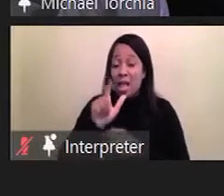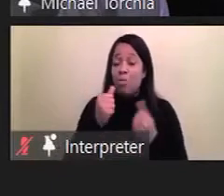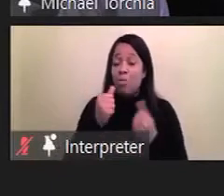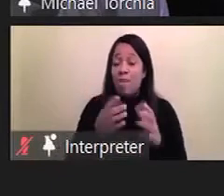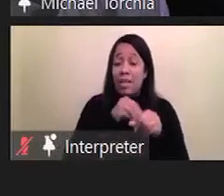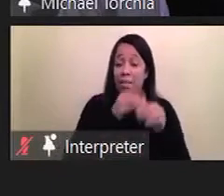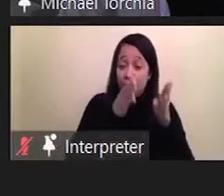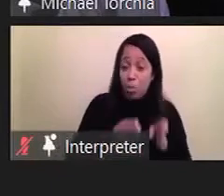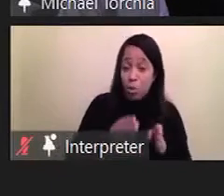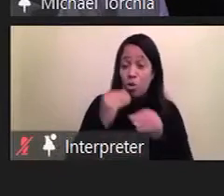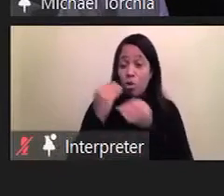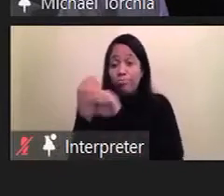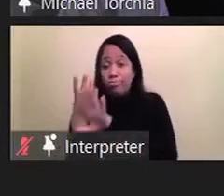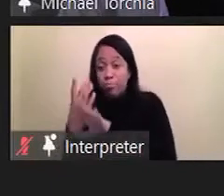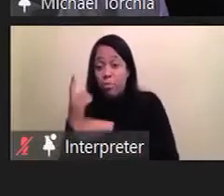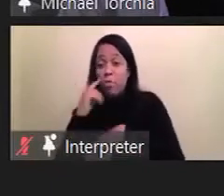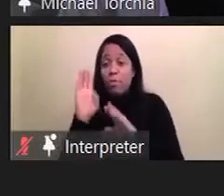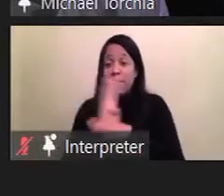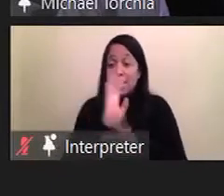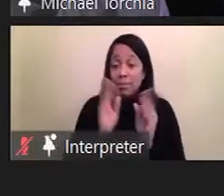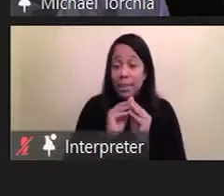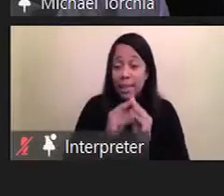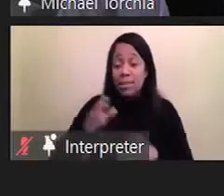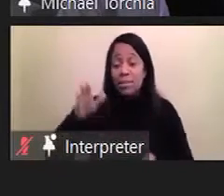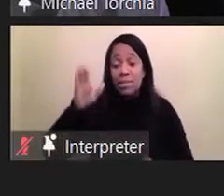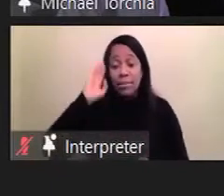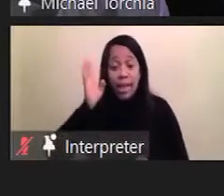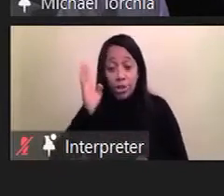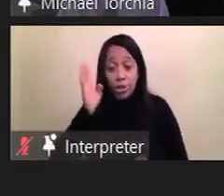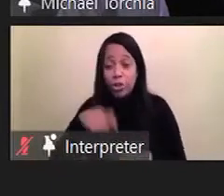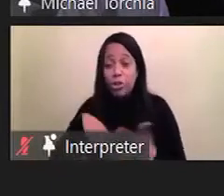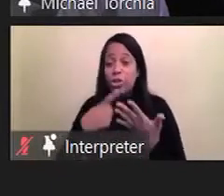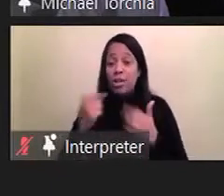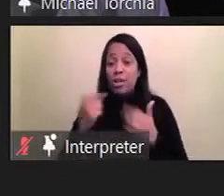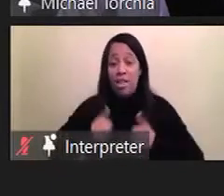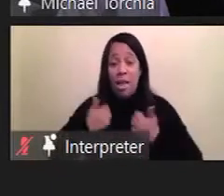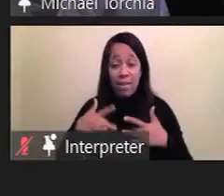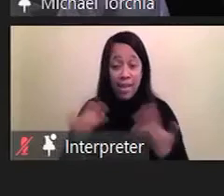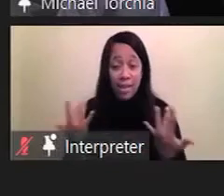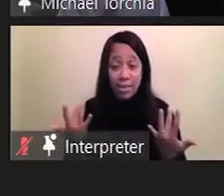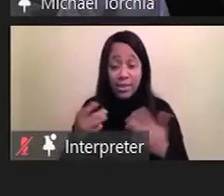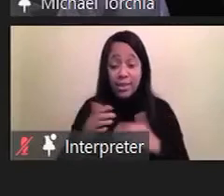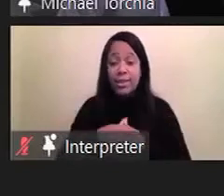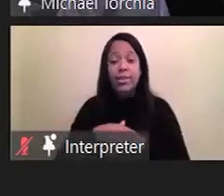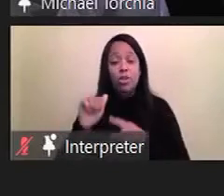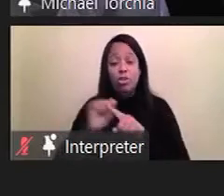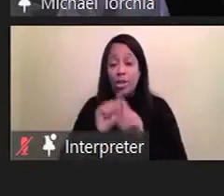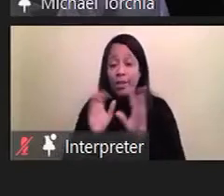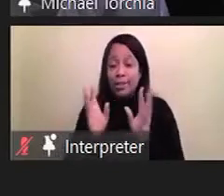for business meetings, lecture halls, live events, training sessions, et cetera.